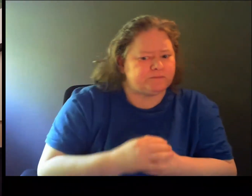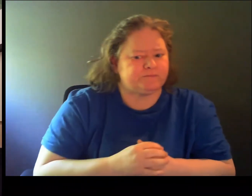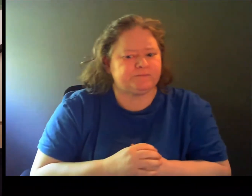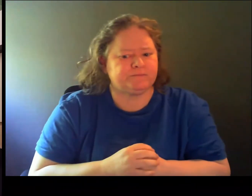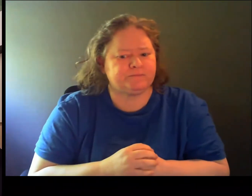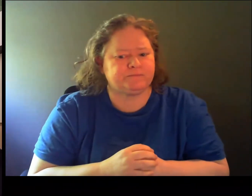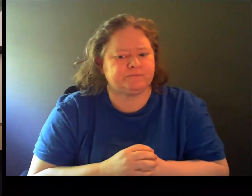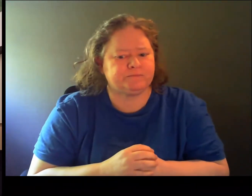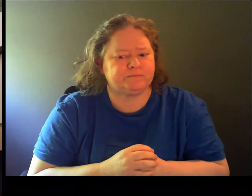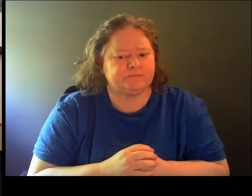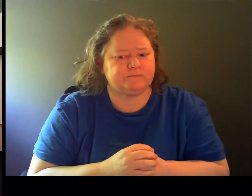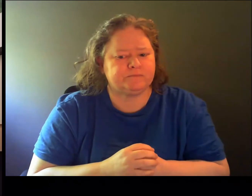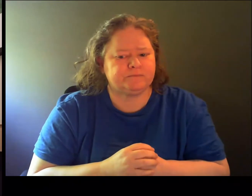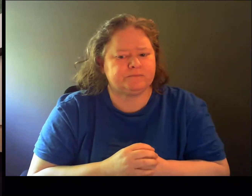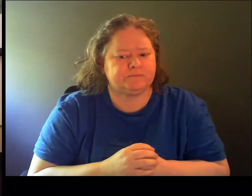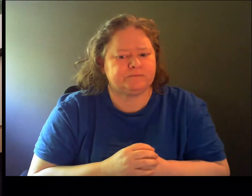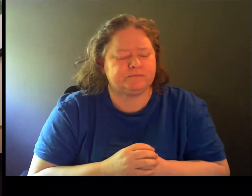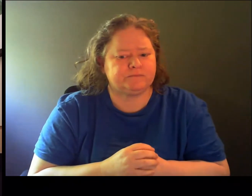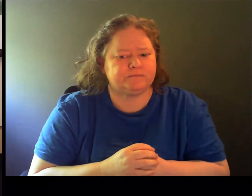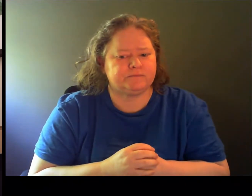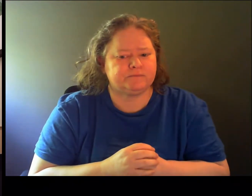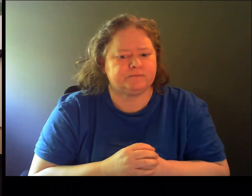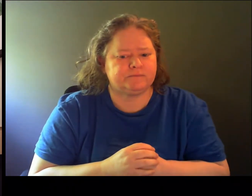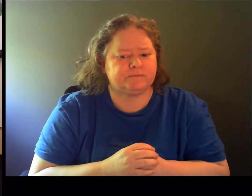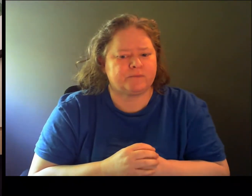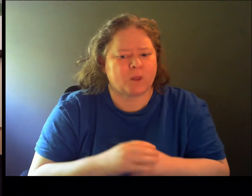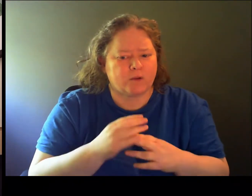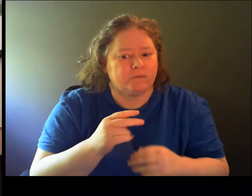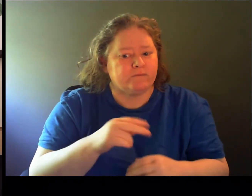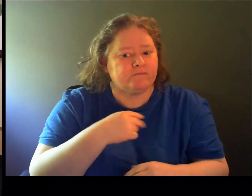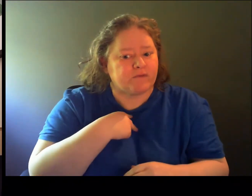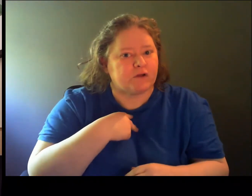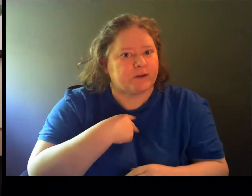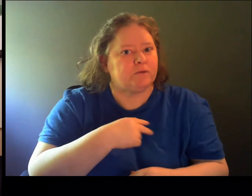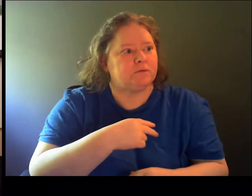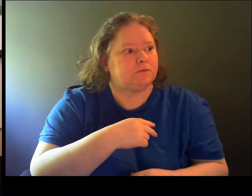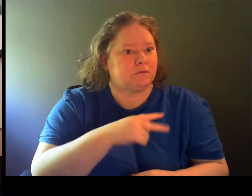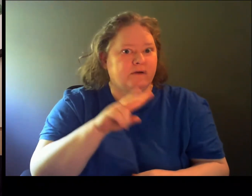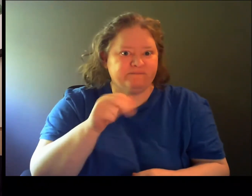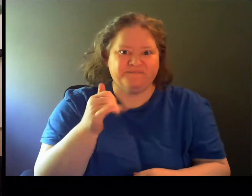But I heard some horror stories from people who've been trying to get over here,